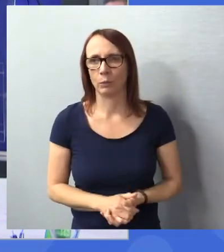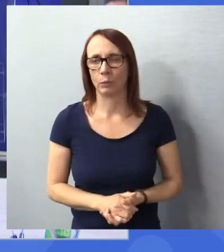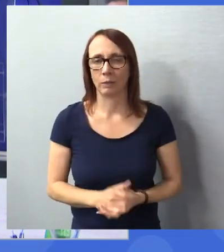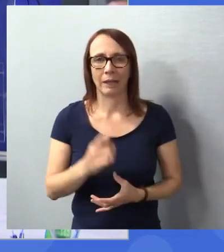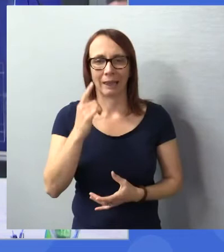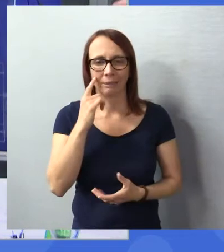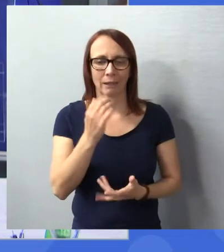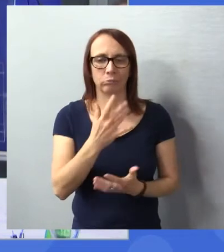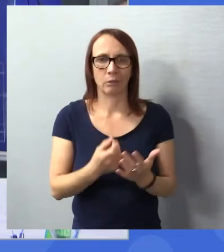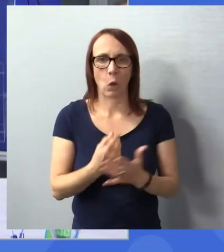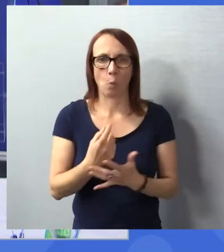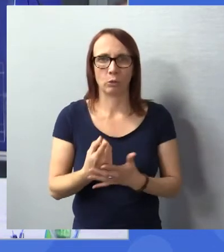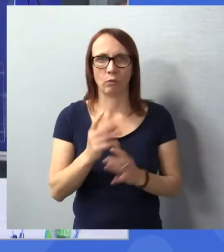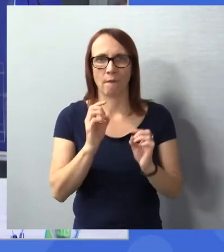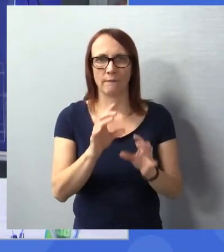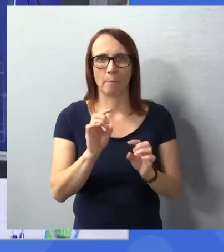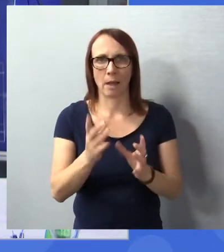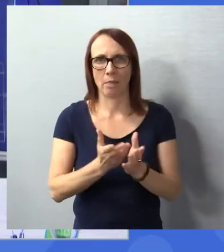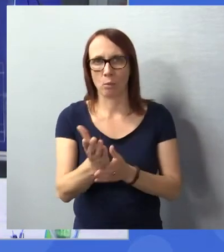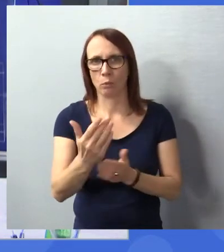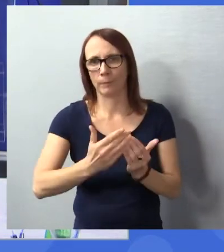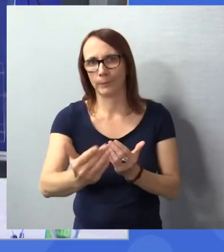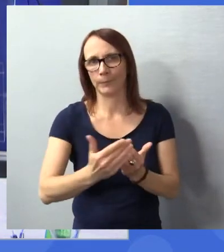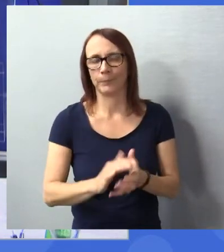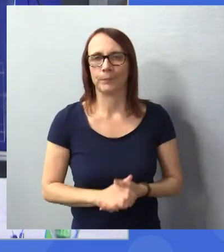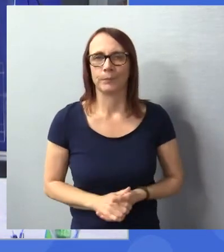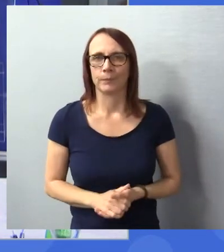do that throughout the assembly as we go on so I just want to hand over to Kate